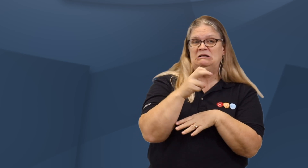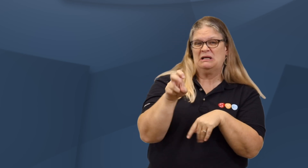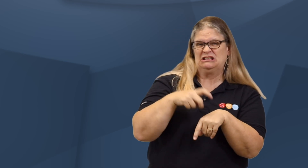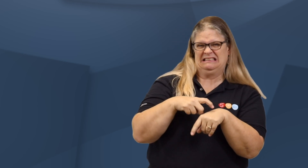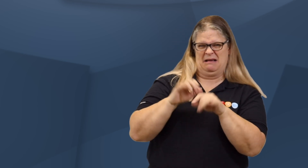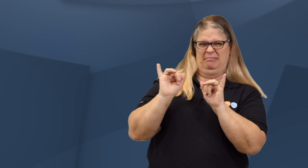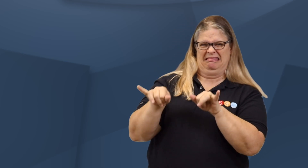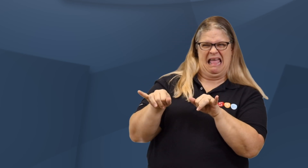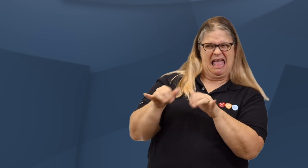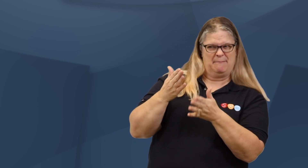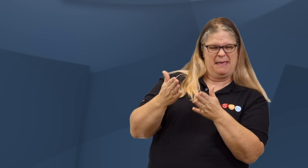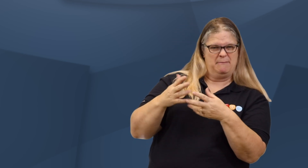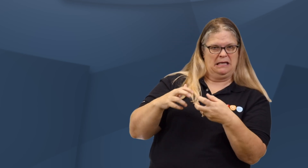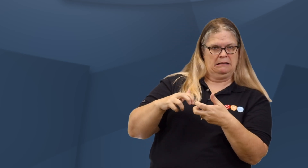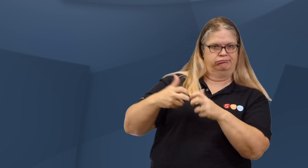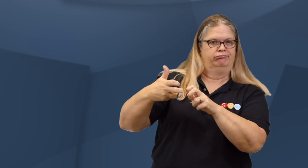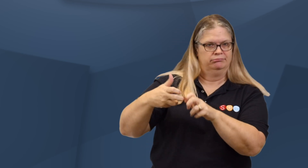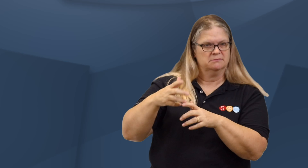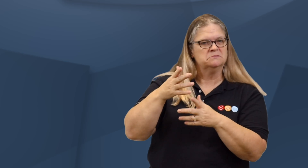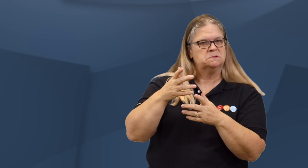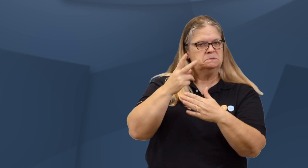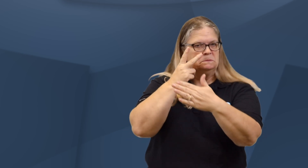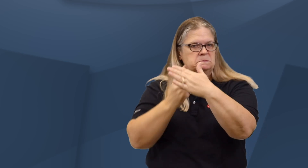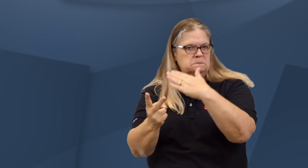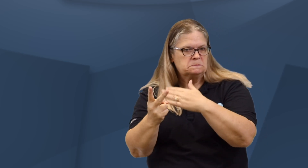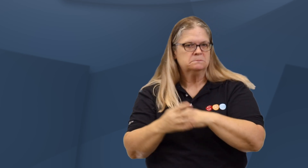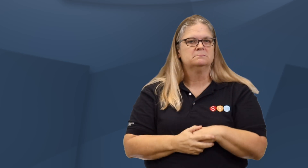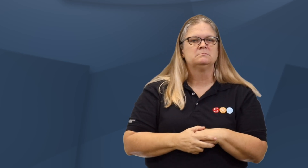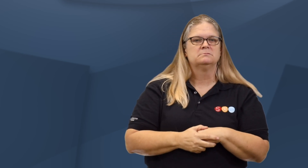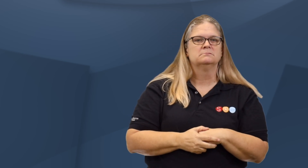or transitions where you commonly see misbehaviors.